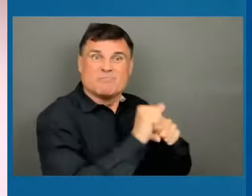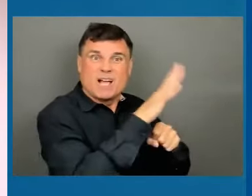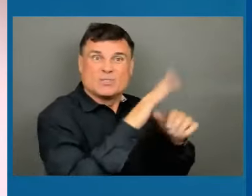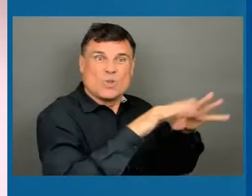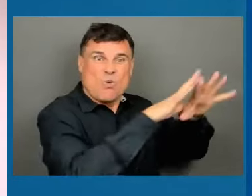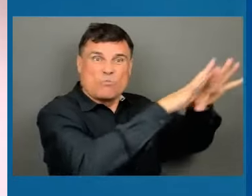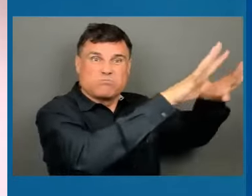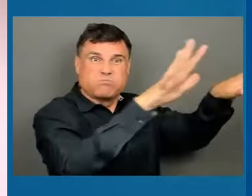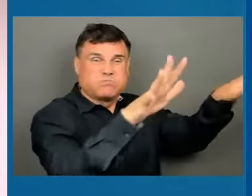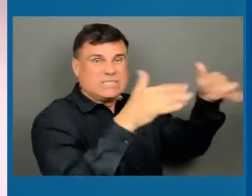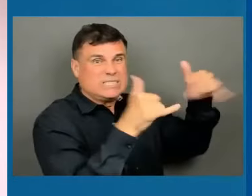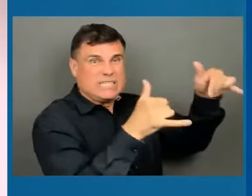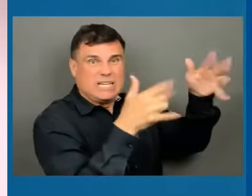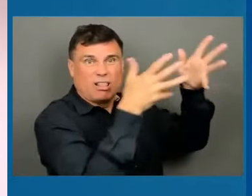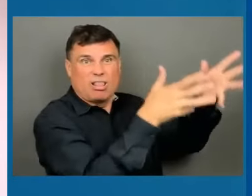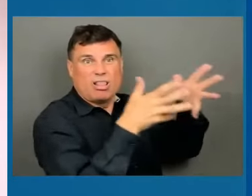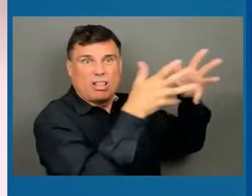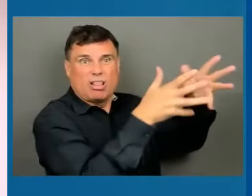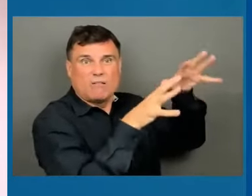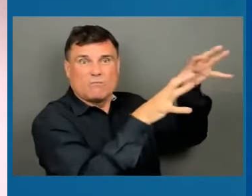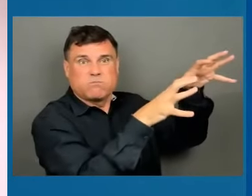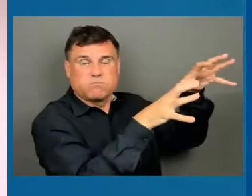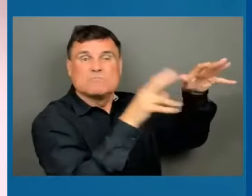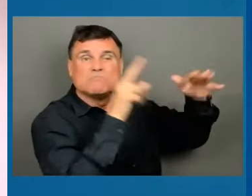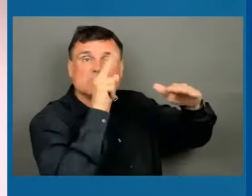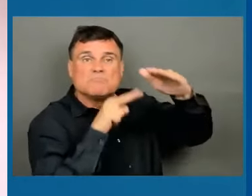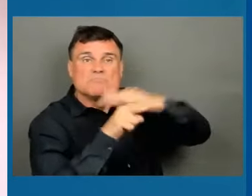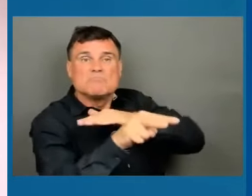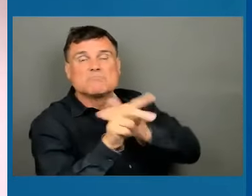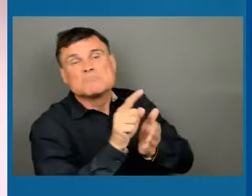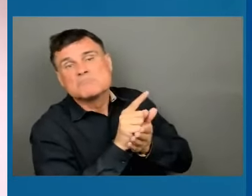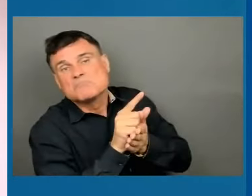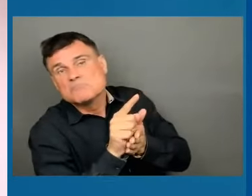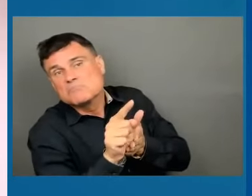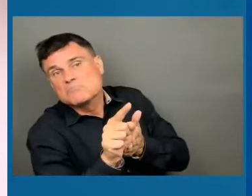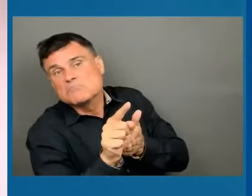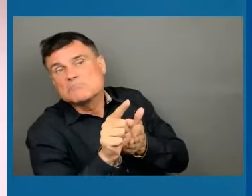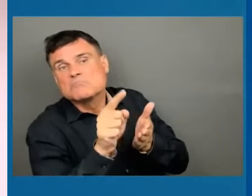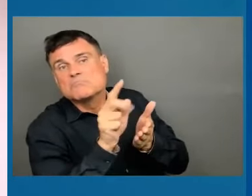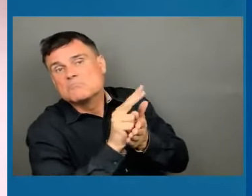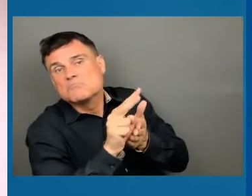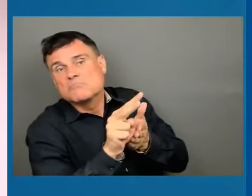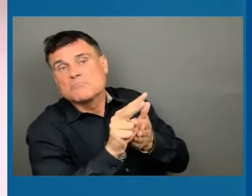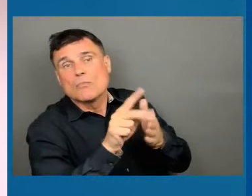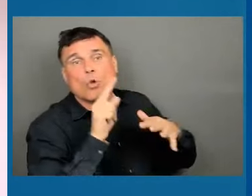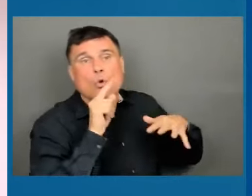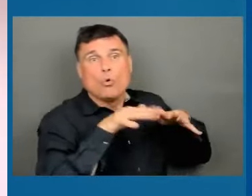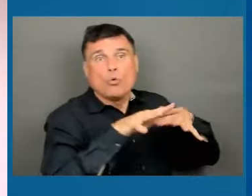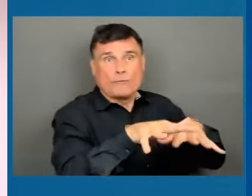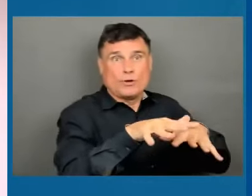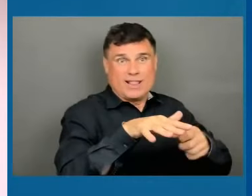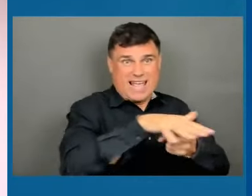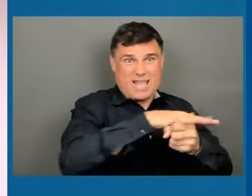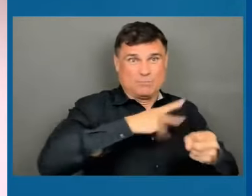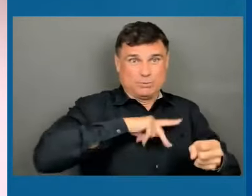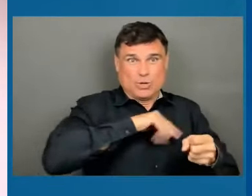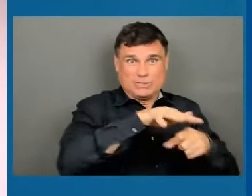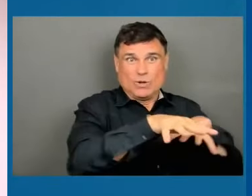we come into the next week or two here. Darren, do you have a